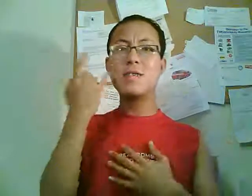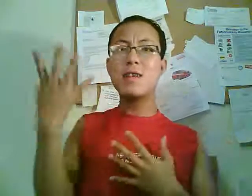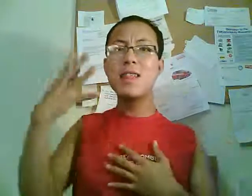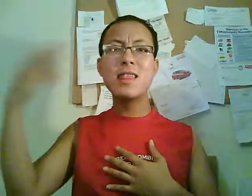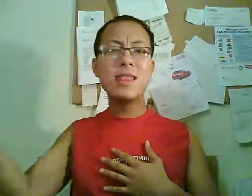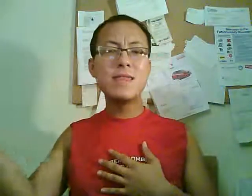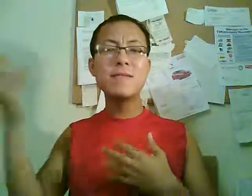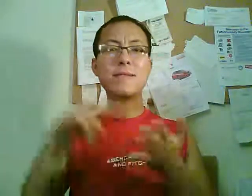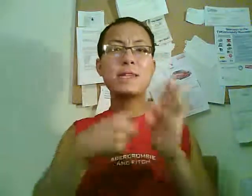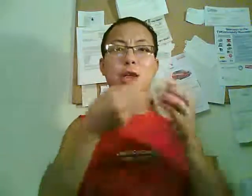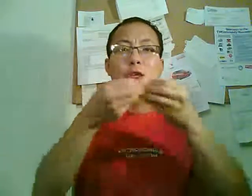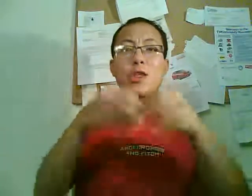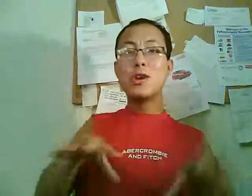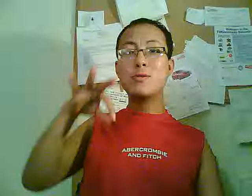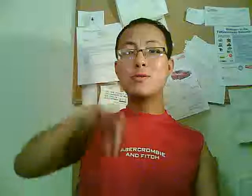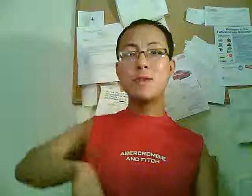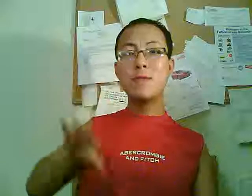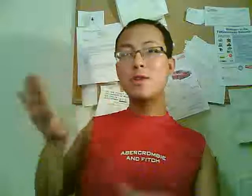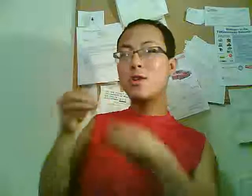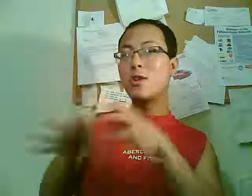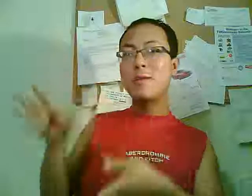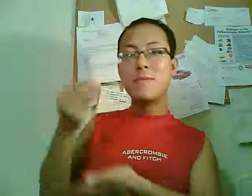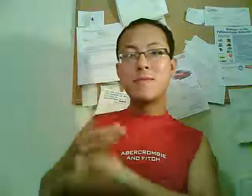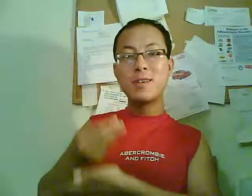If the clients leave, then they lose profits and their money.